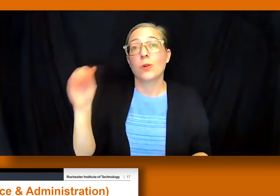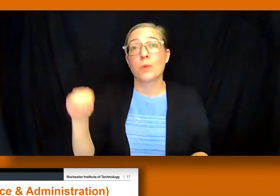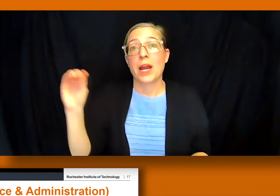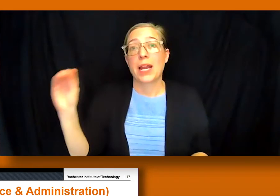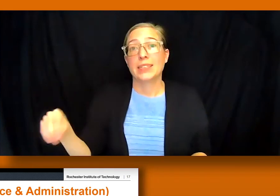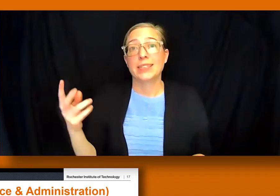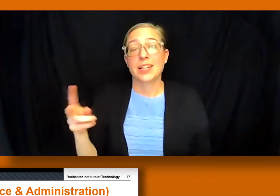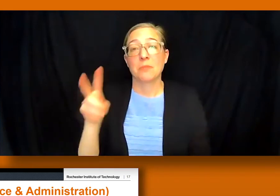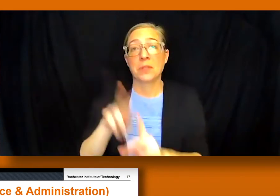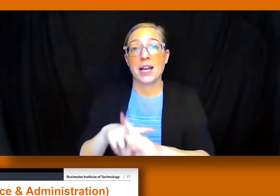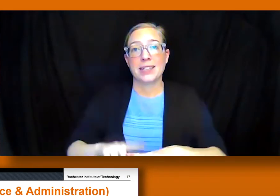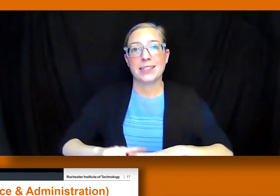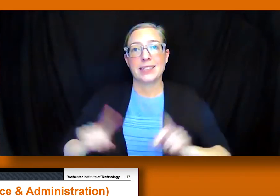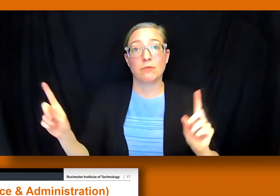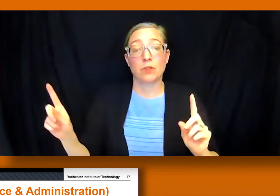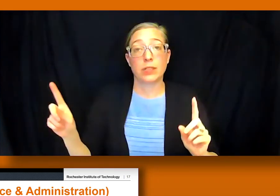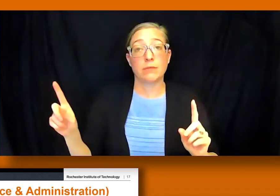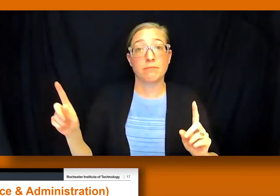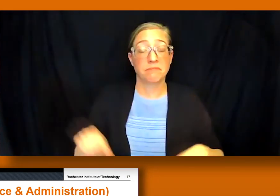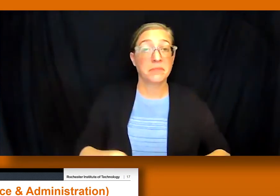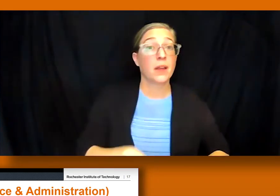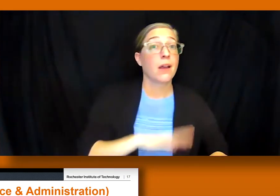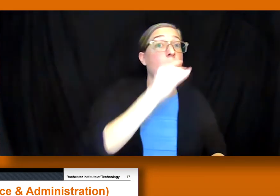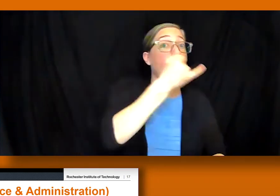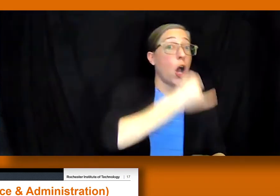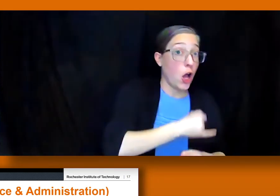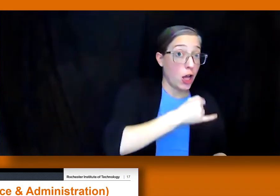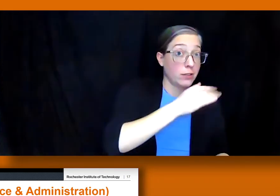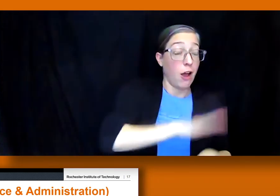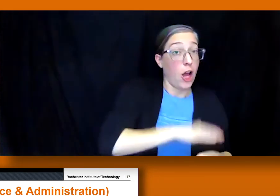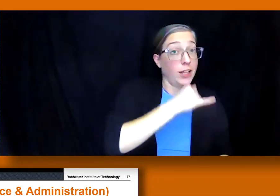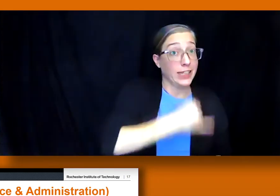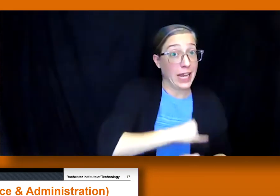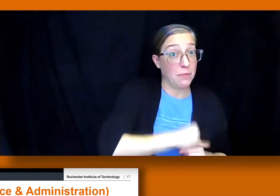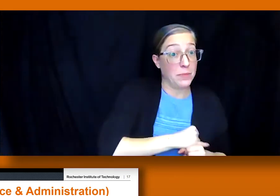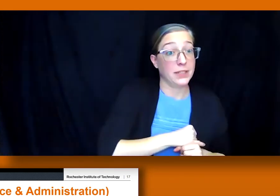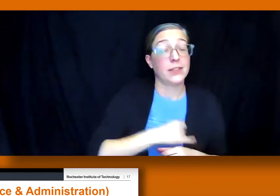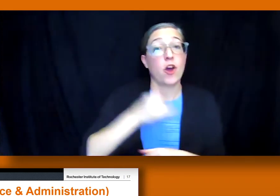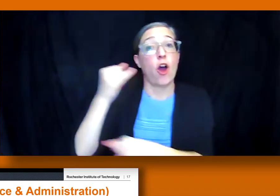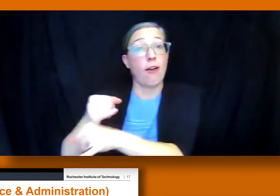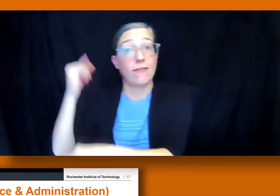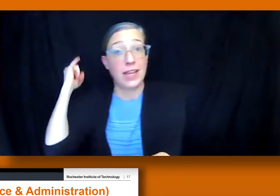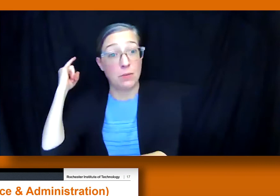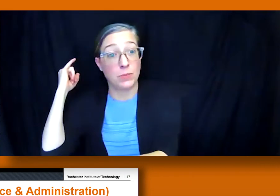Um, the off-campus rate is that 50% or more of your project